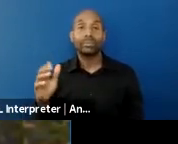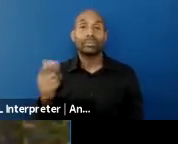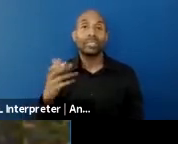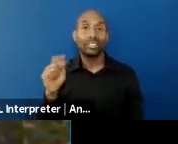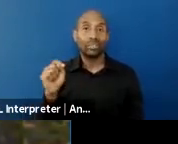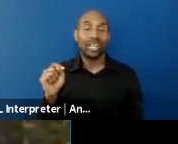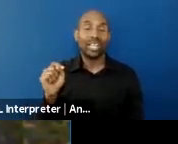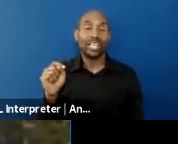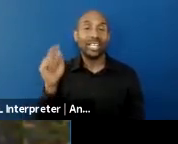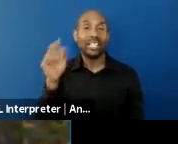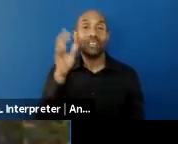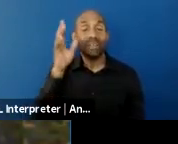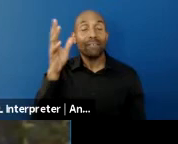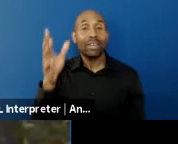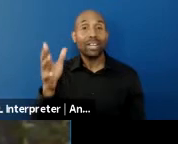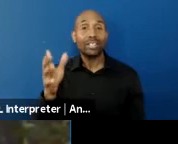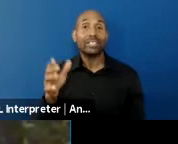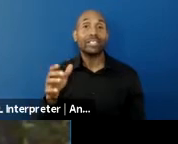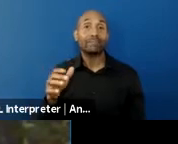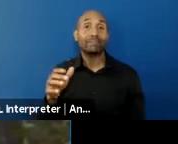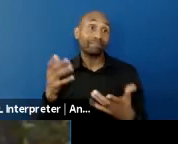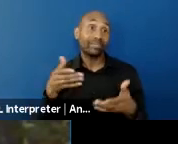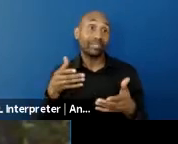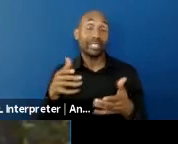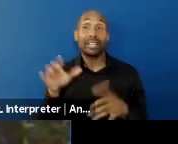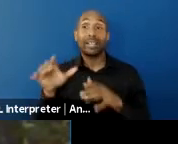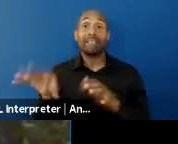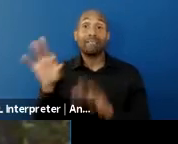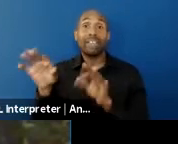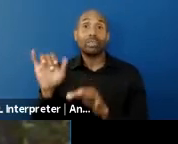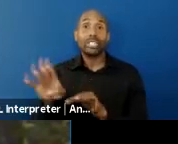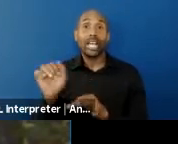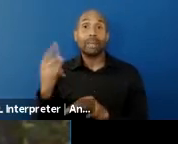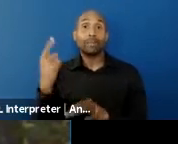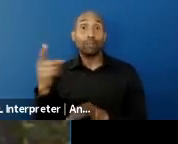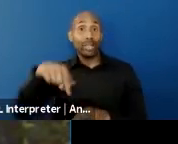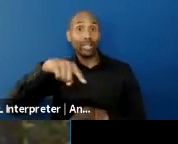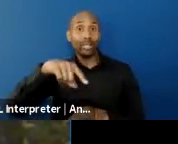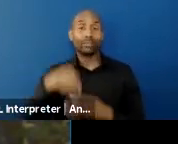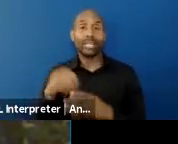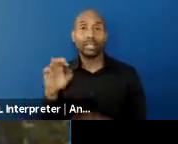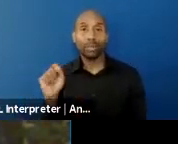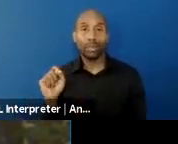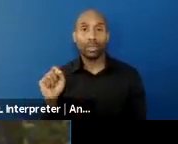My mom started at 14 at one of the concession stands.